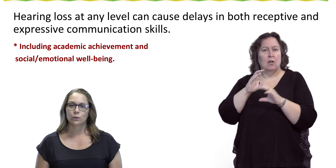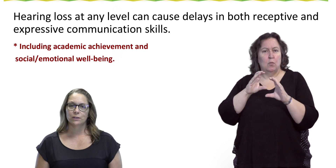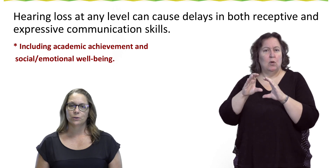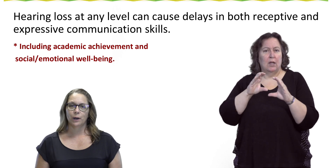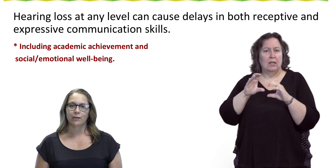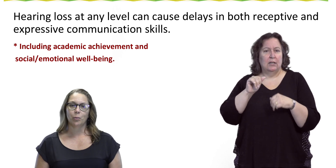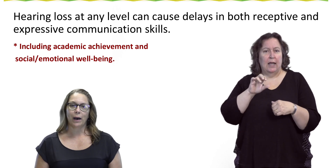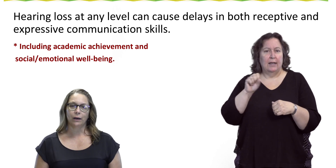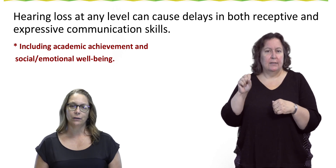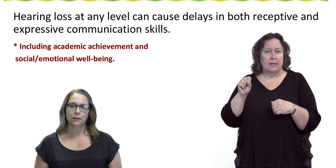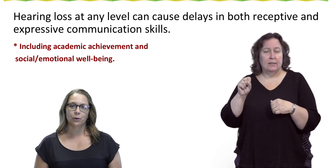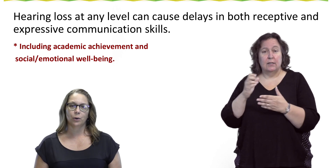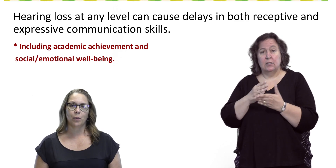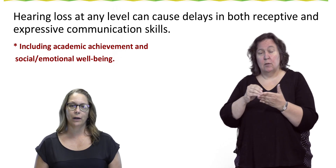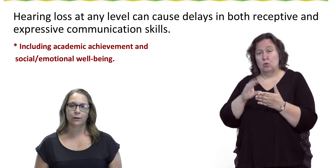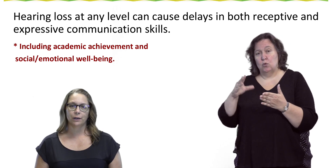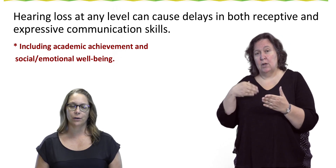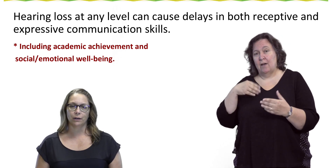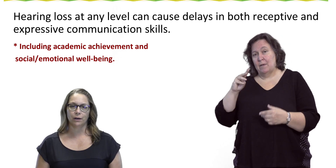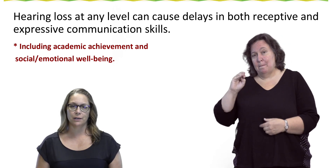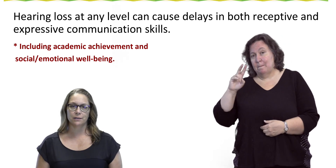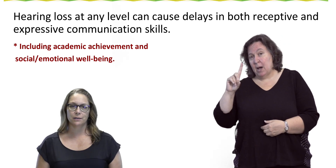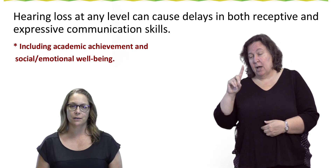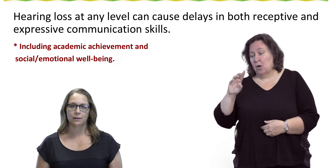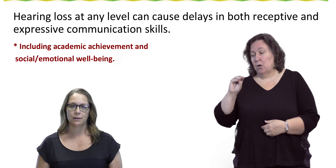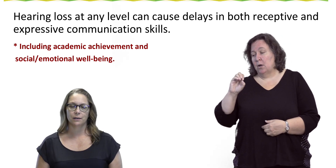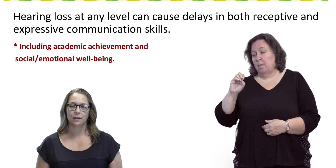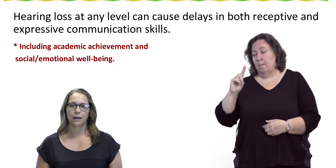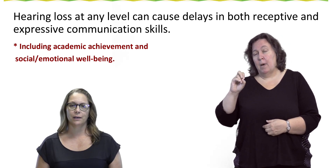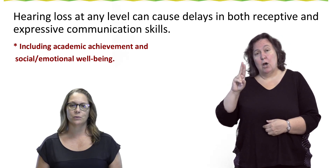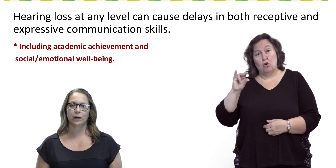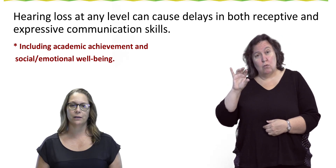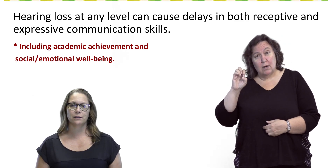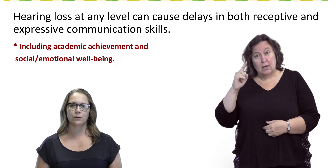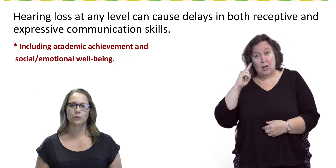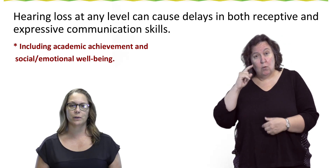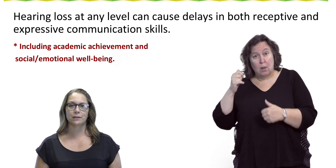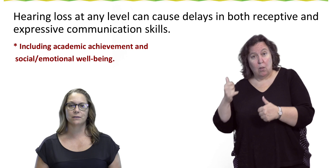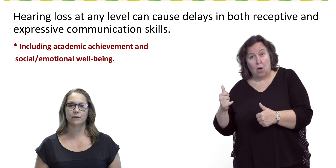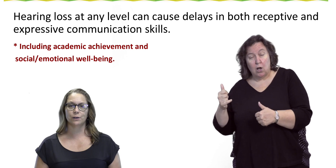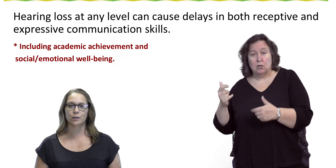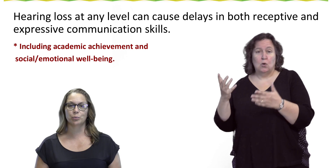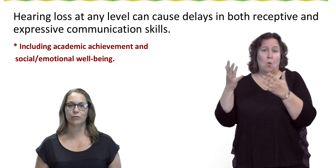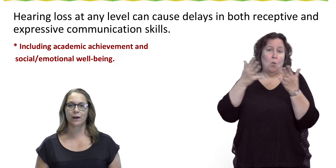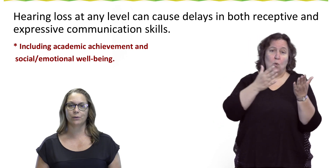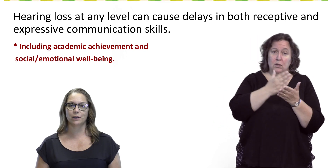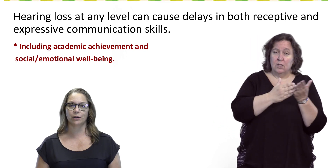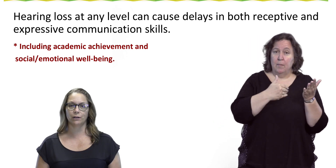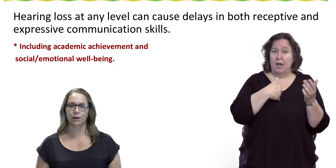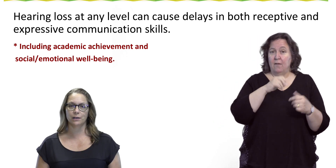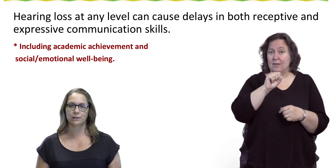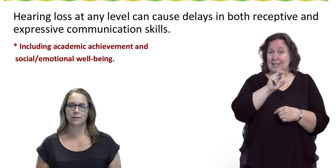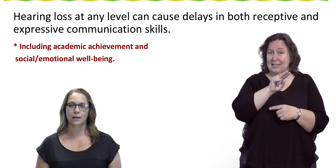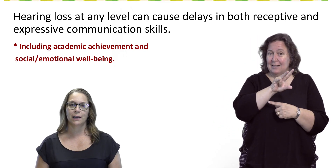Students who have a mild or moderate hearing loss, as well as those with a severe-to-profound hearing loss